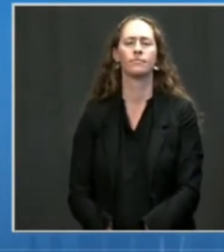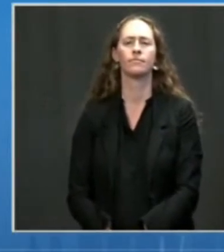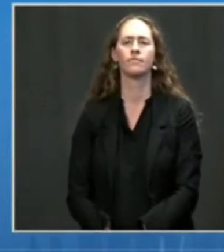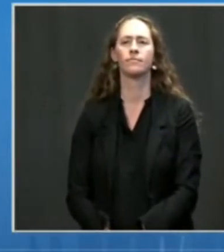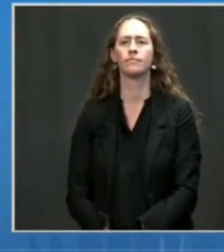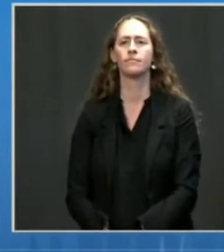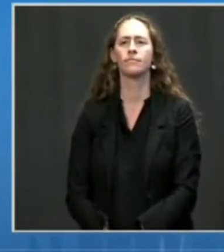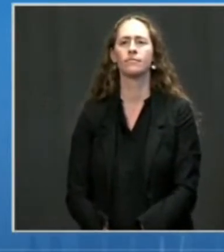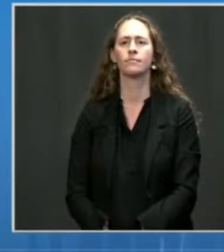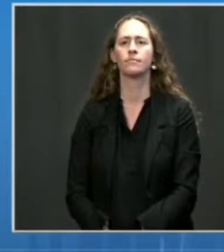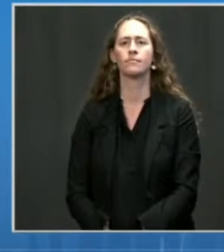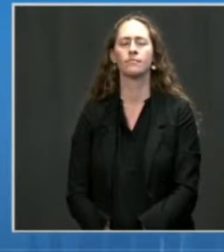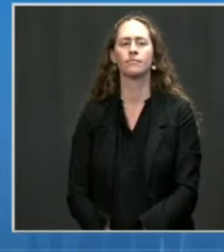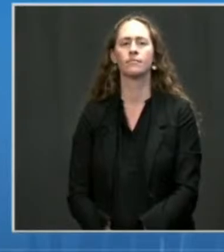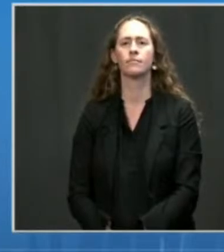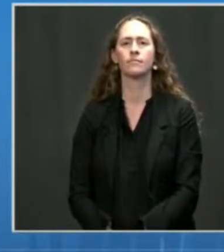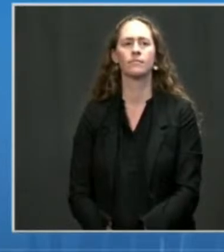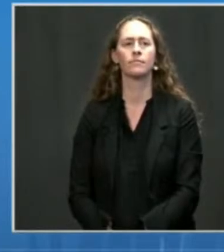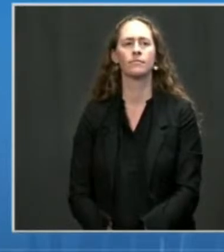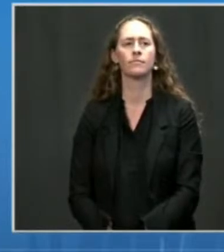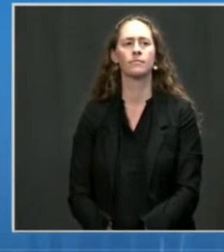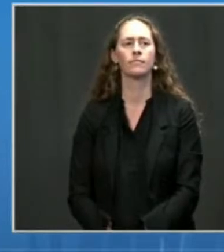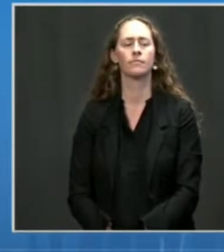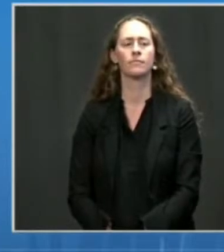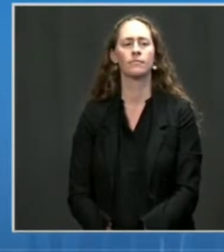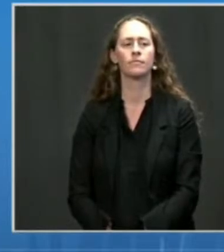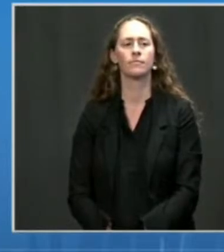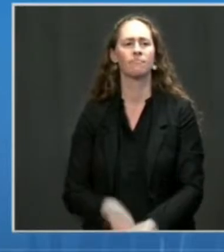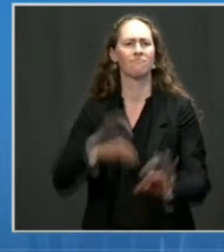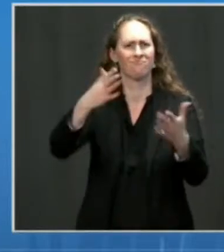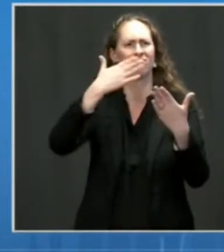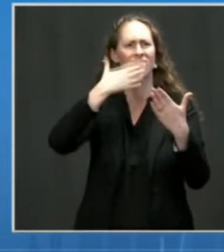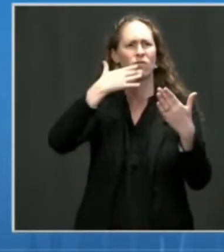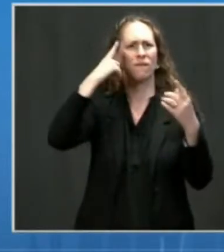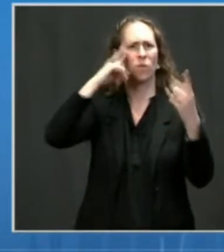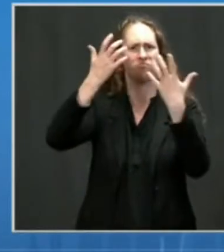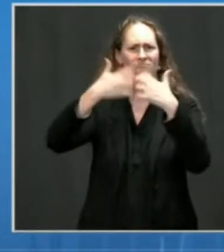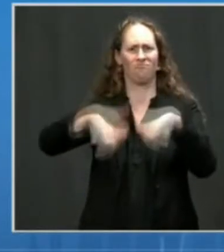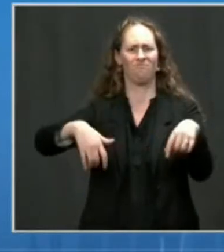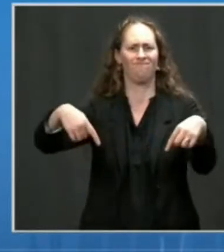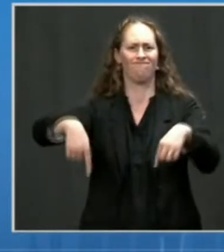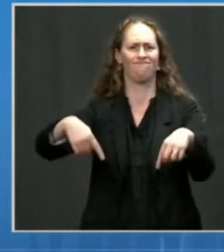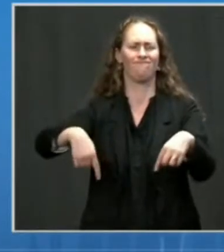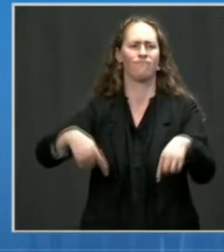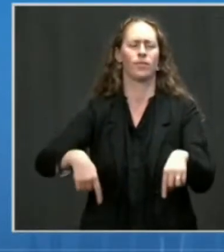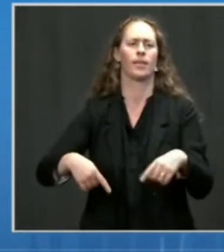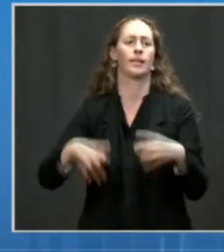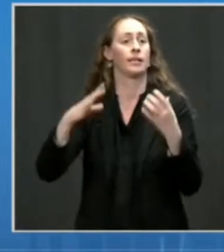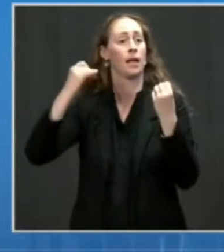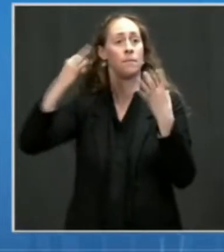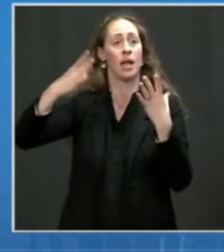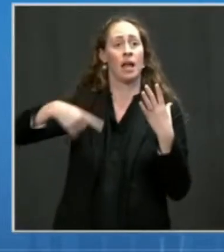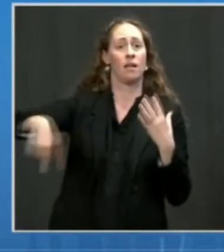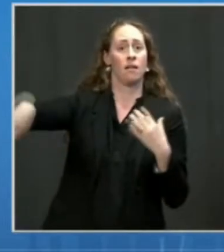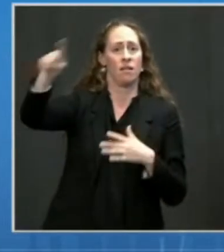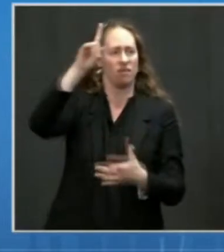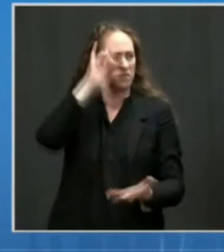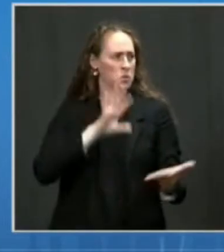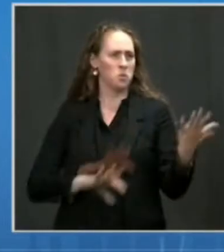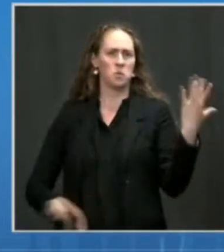PEOPLE WHERE IN THAT CATEGORY. NEXT QUESTION, PLEASE.